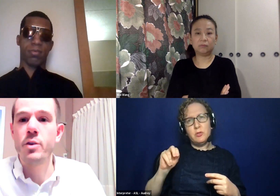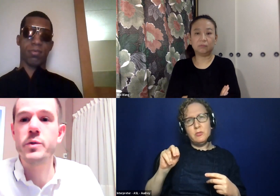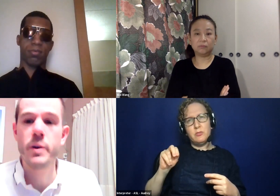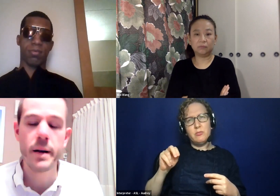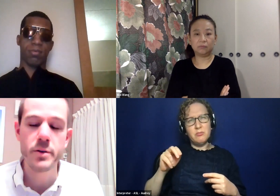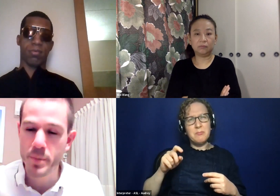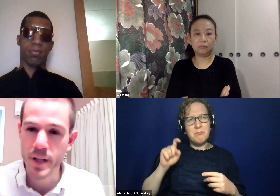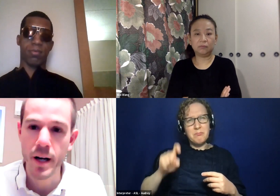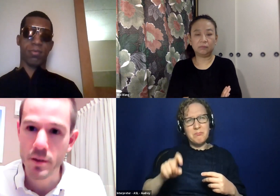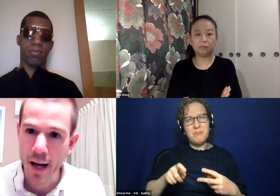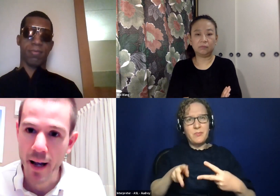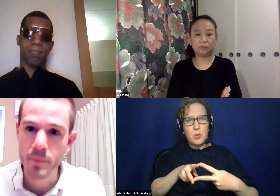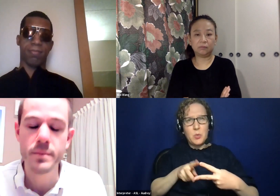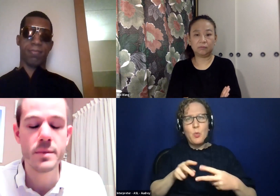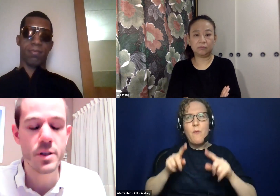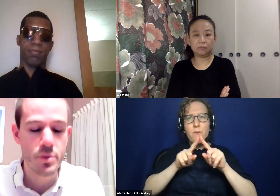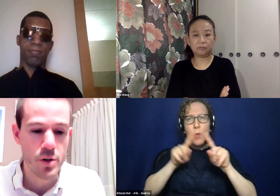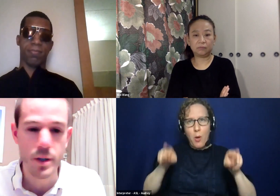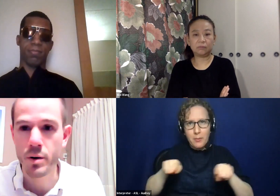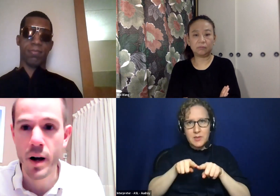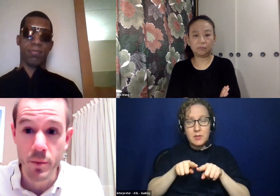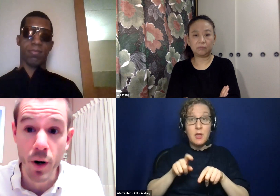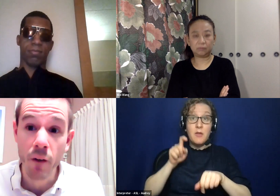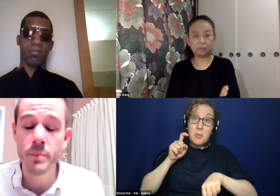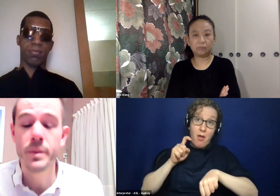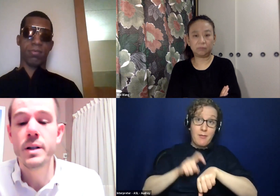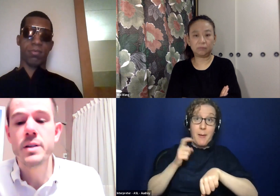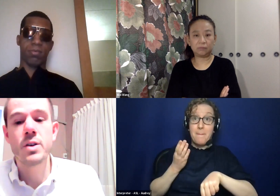and those forms have to be presented on time just to make sure that you don't have any problem,